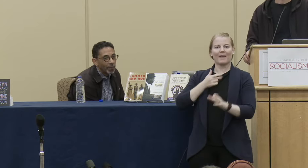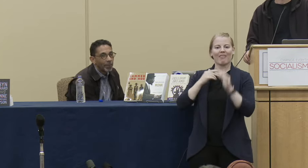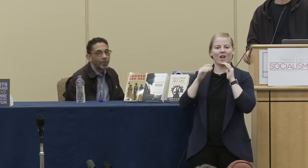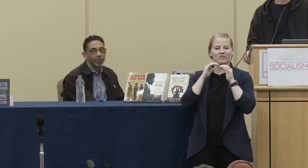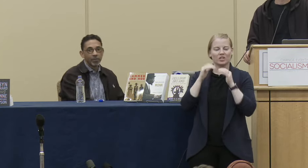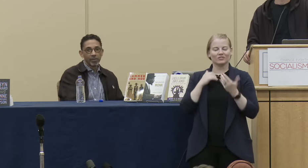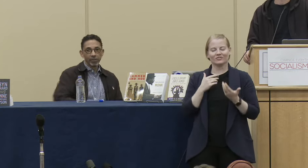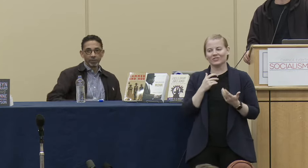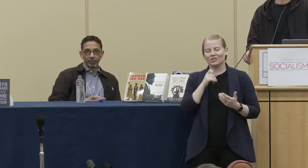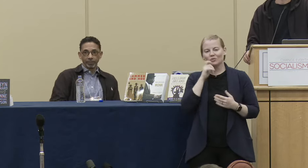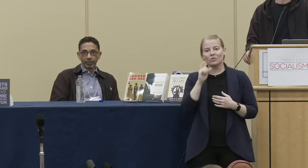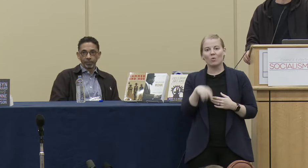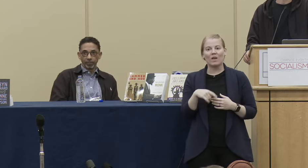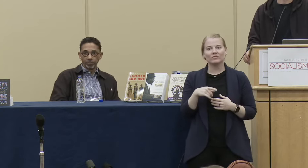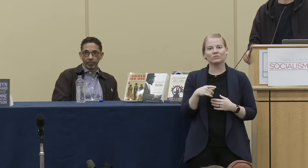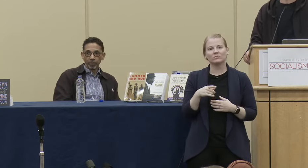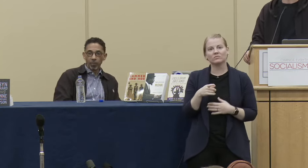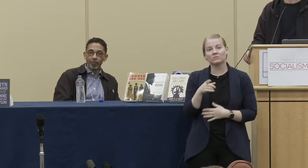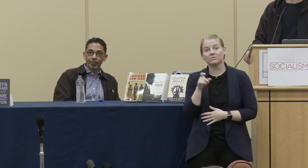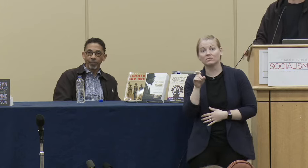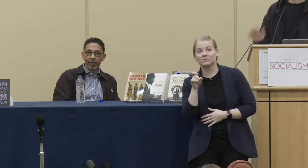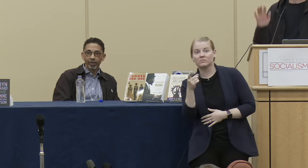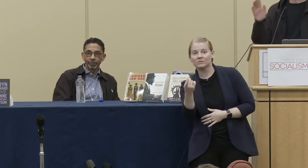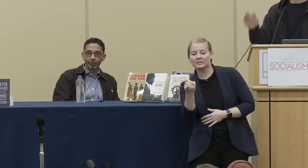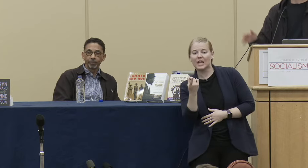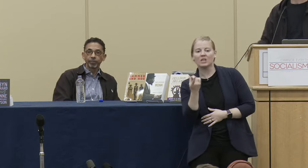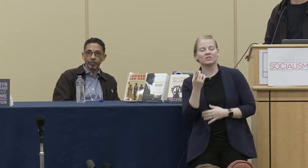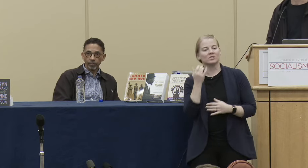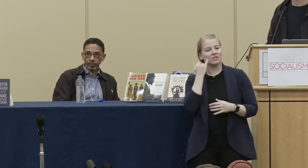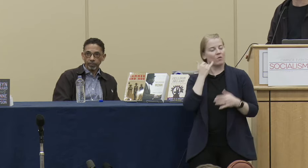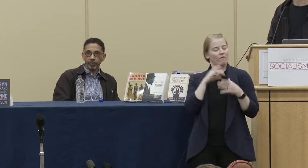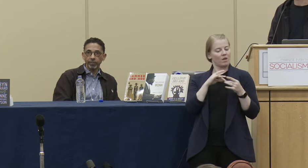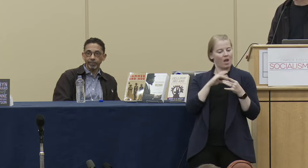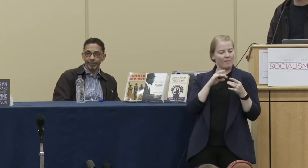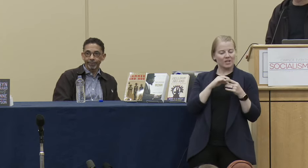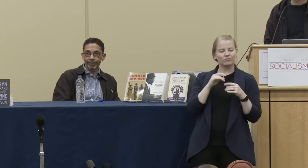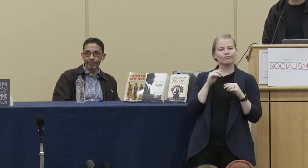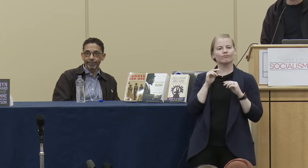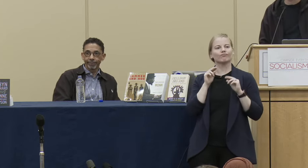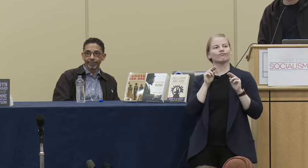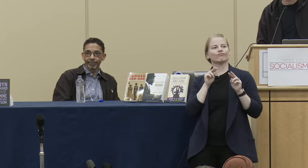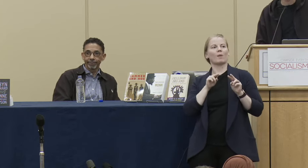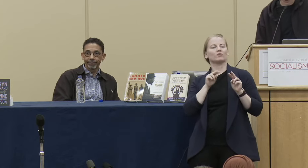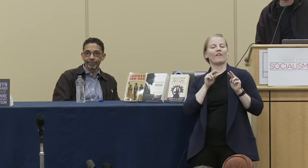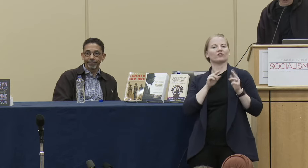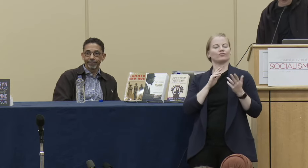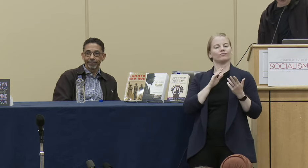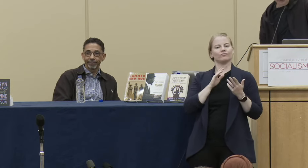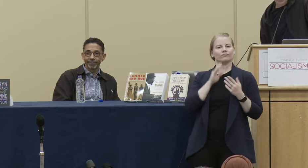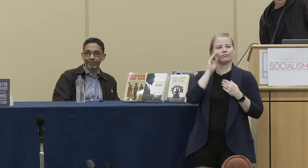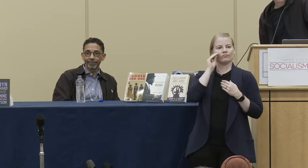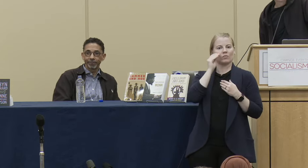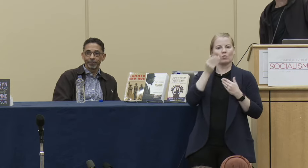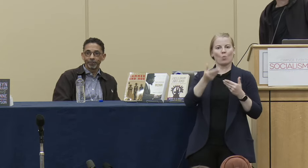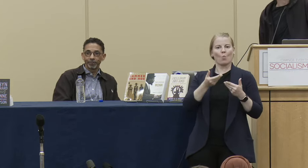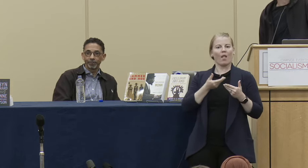mean a couple more people can participate in this conversation. And you don't have to just ask a question, you know, if you have a comment, observation, you're